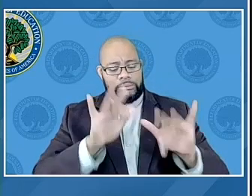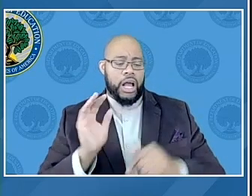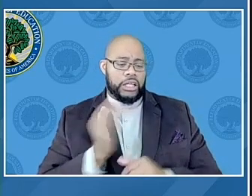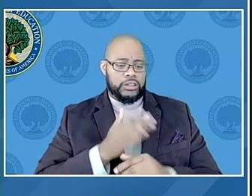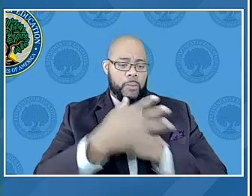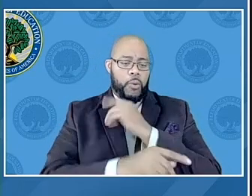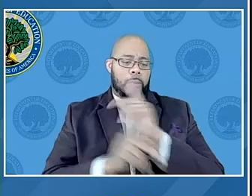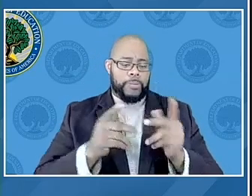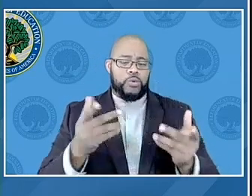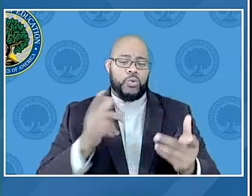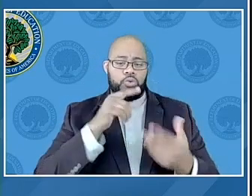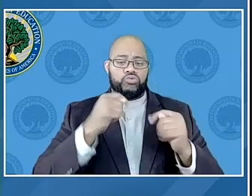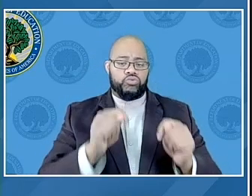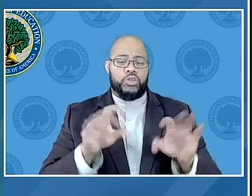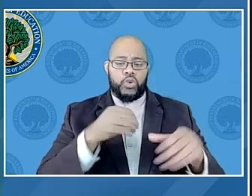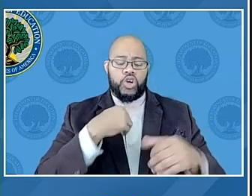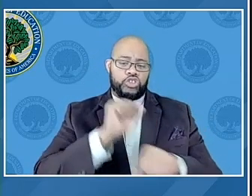are just trying to do our jobs. Thank you.